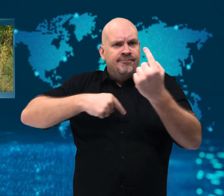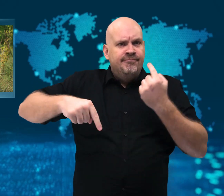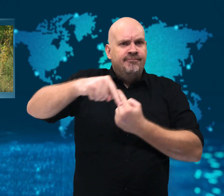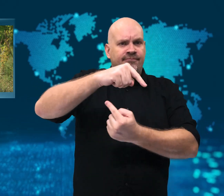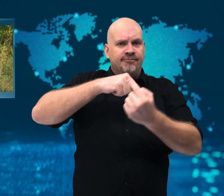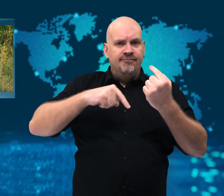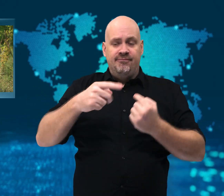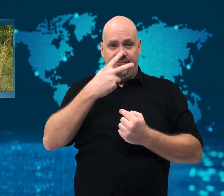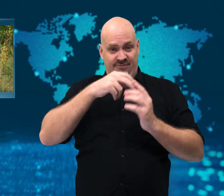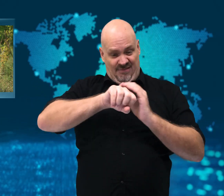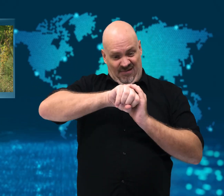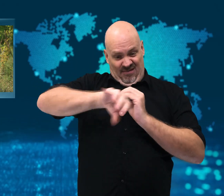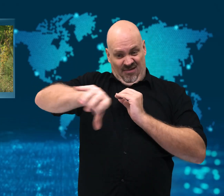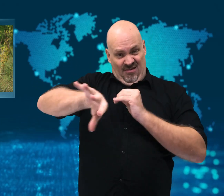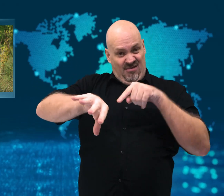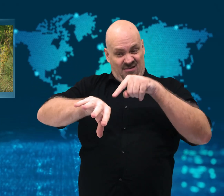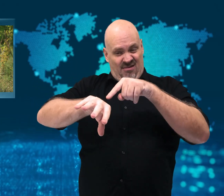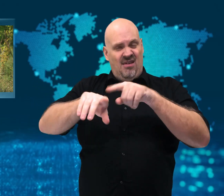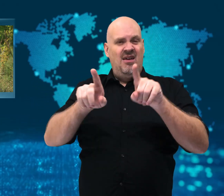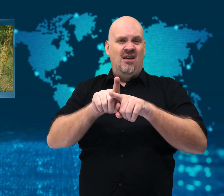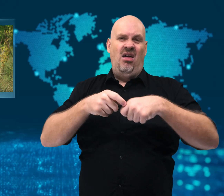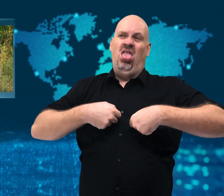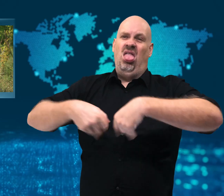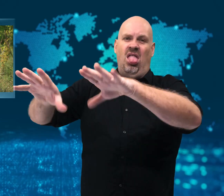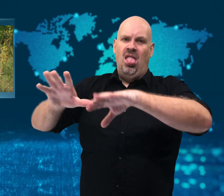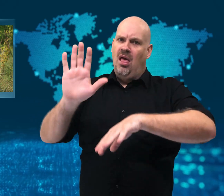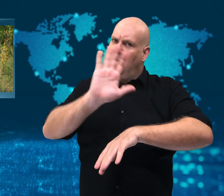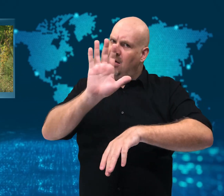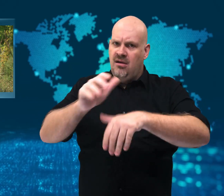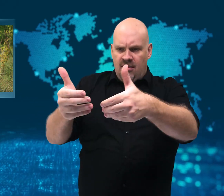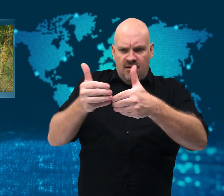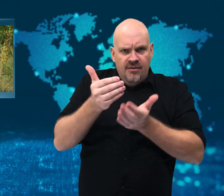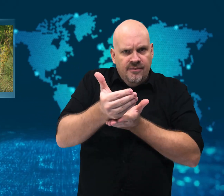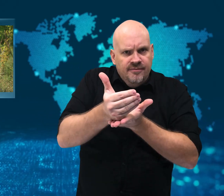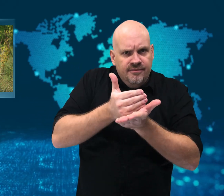looks at waste as valuable.